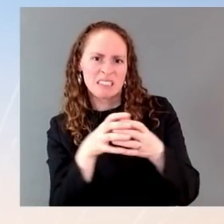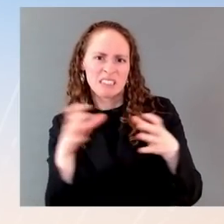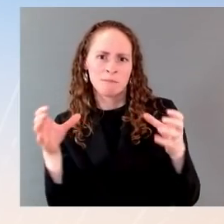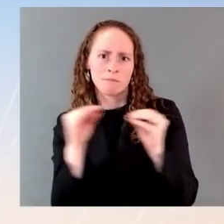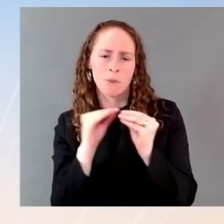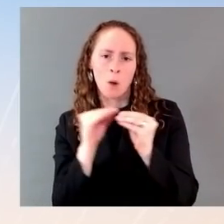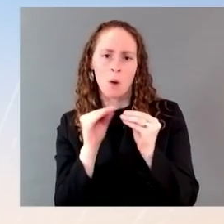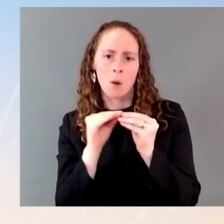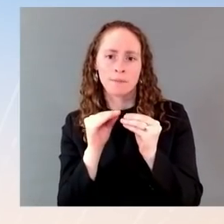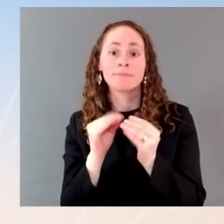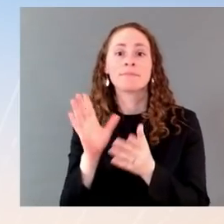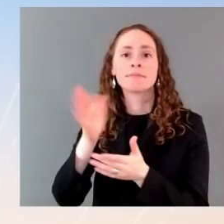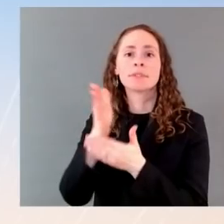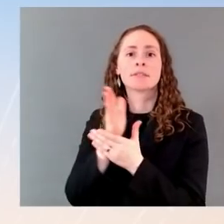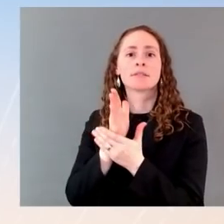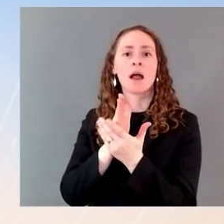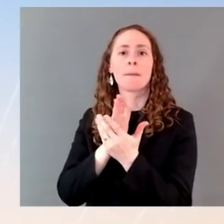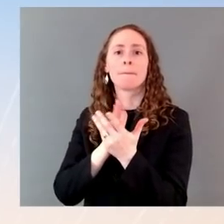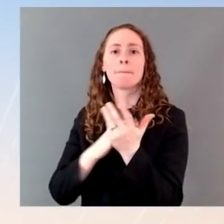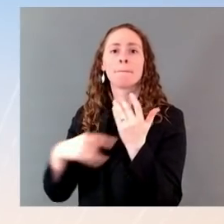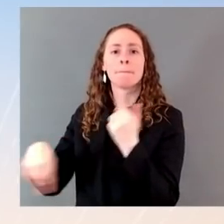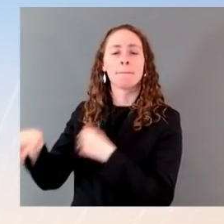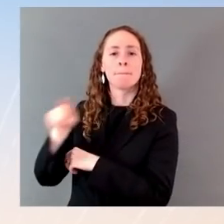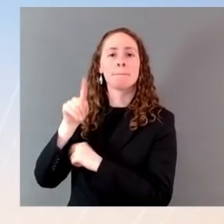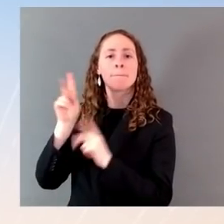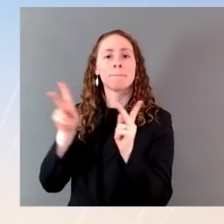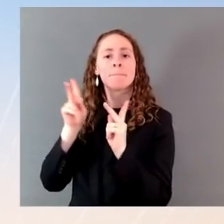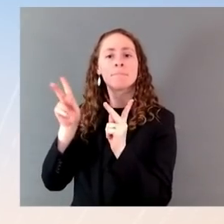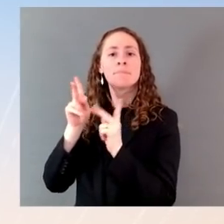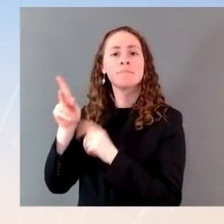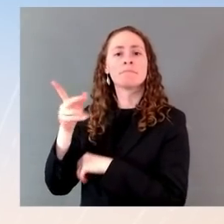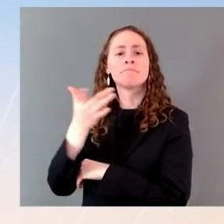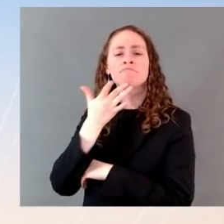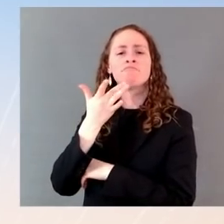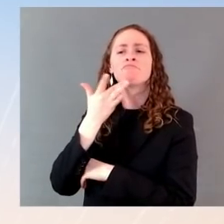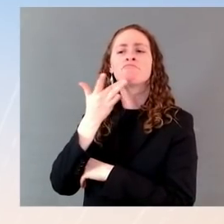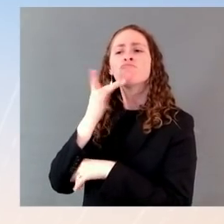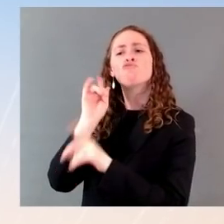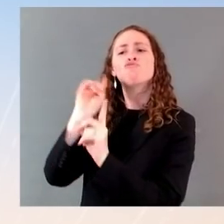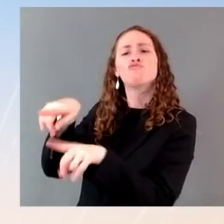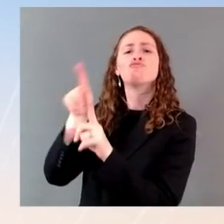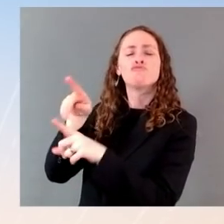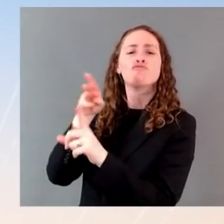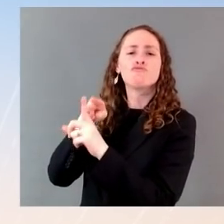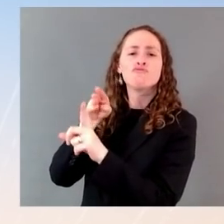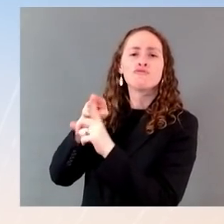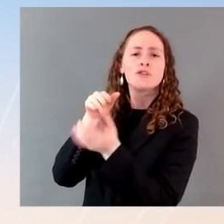or a rural health center. Some people want to have their kids tested at school -- an option that many public schools have made available --